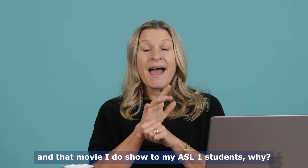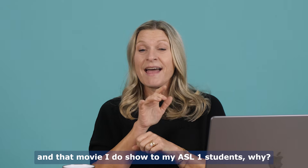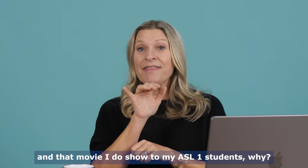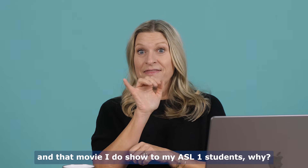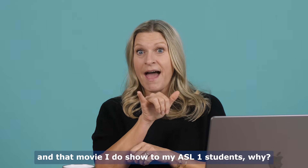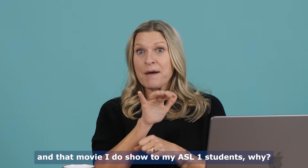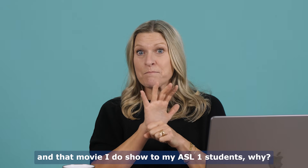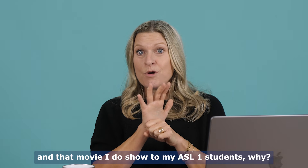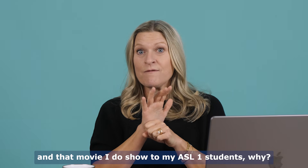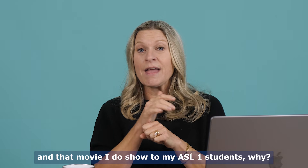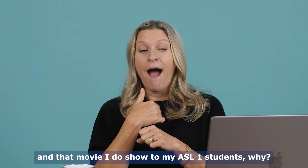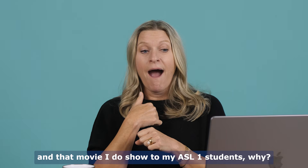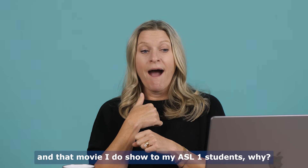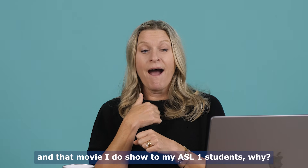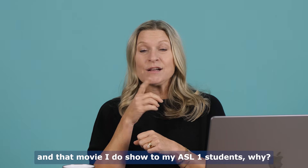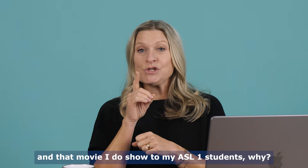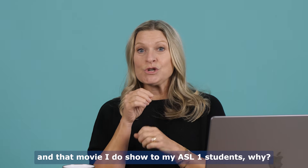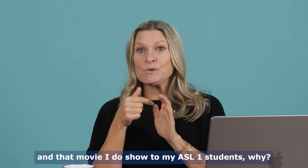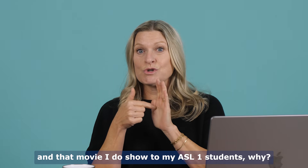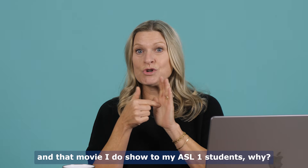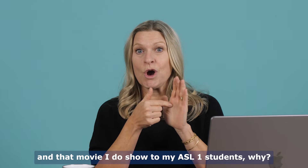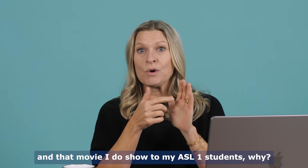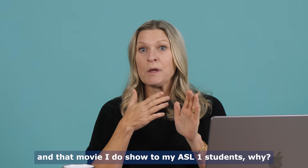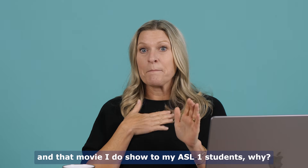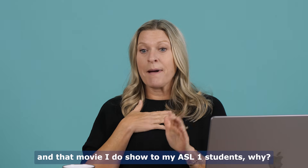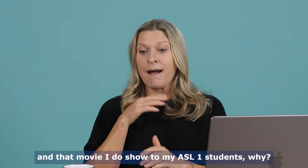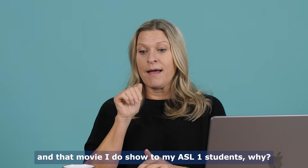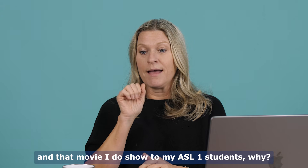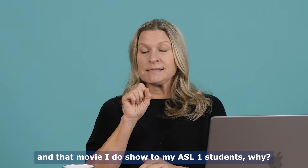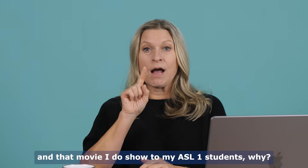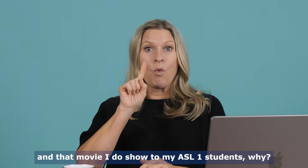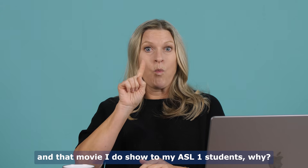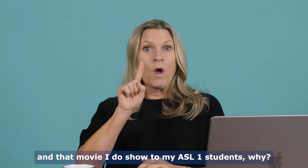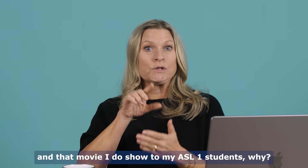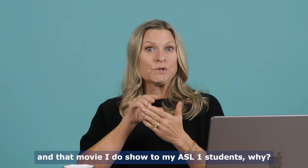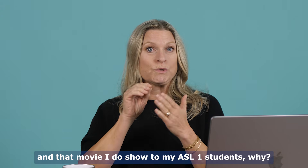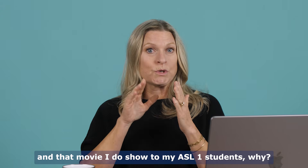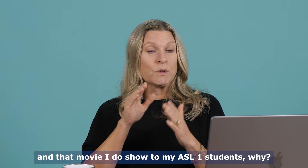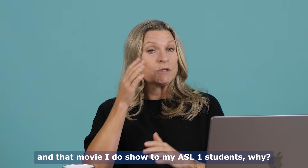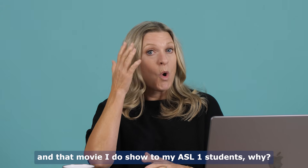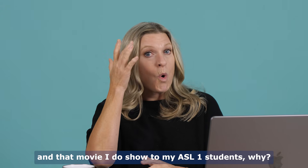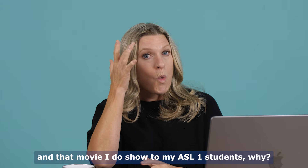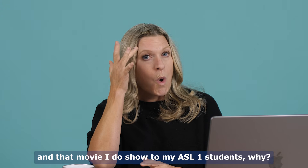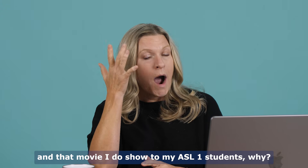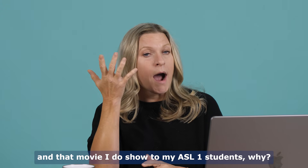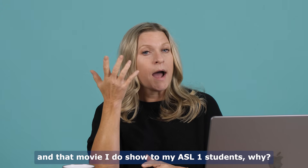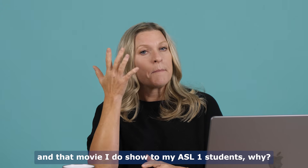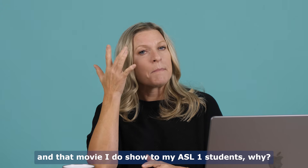and that movie I do show to my ASL 1 students, why?